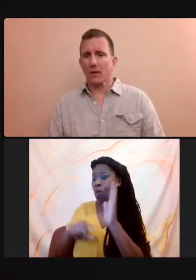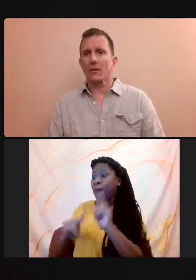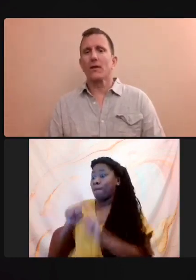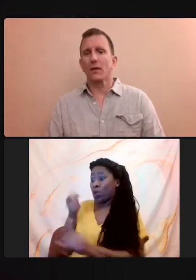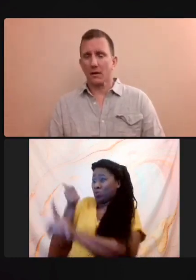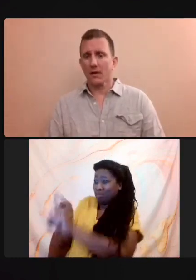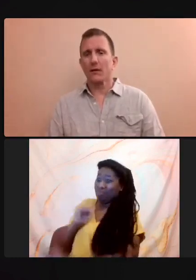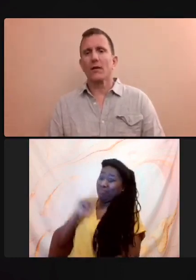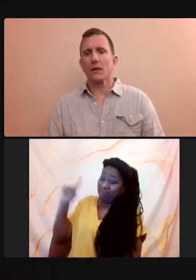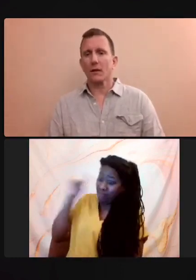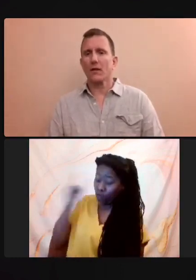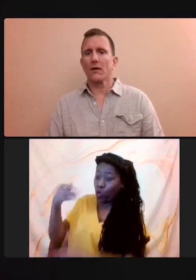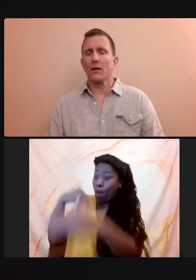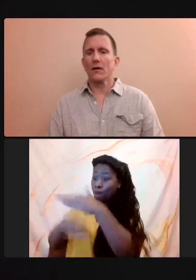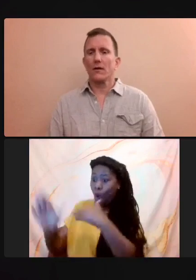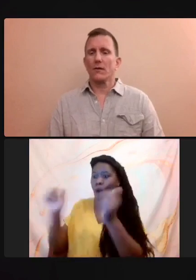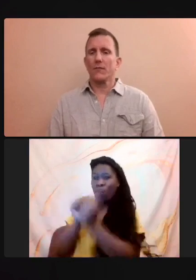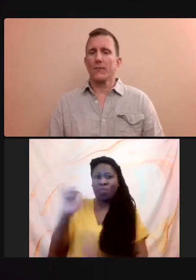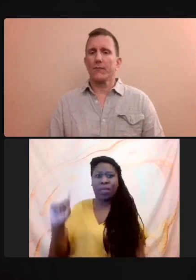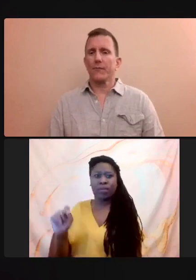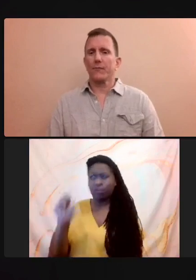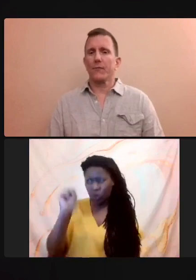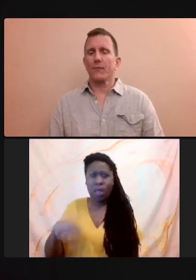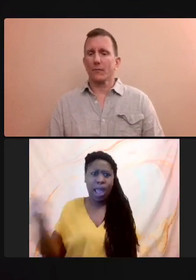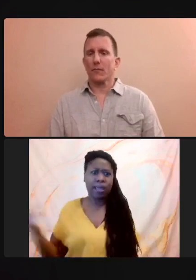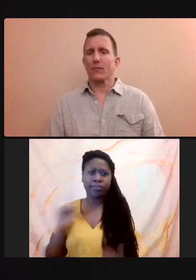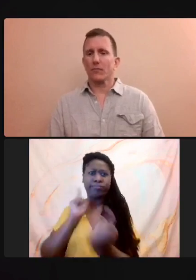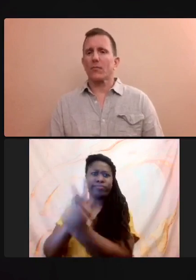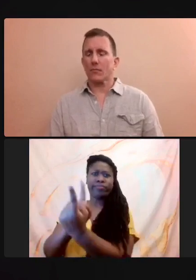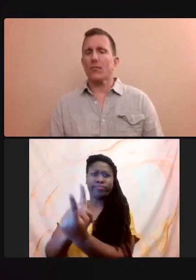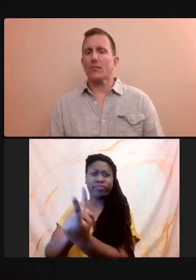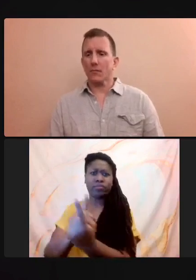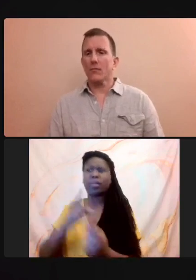deaf people are native signers. Right? Right. Why would you not have that right?